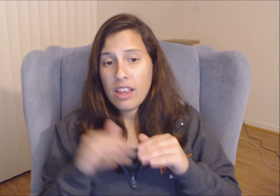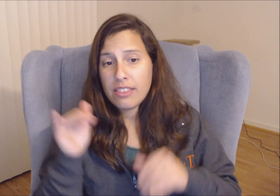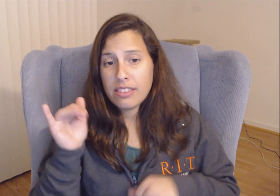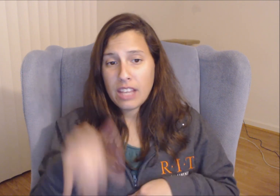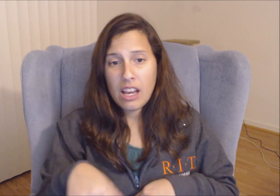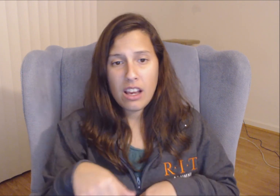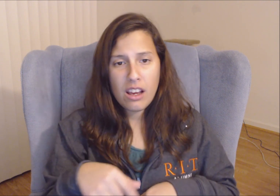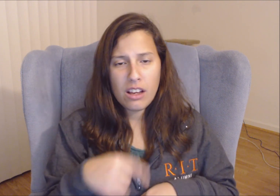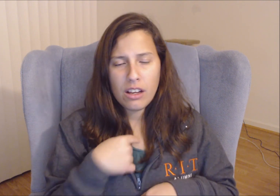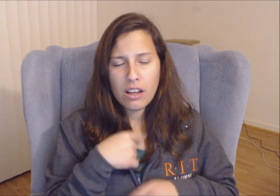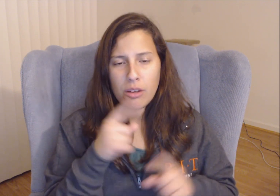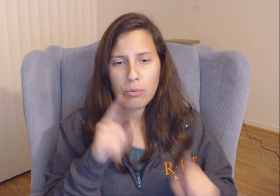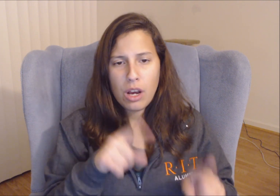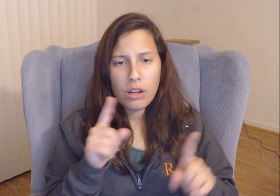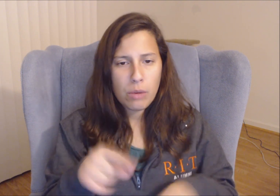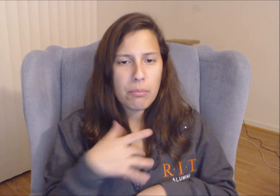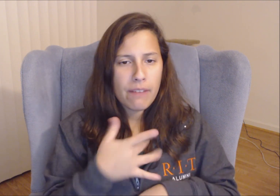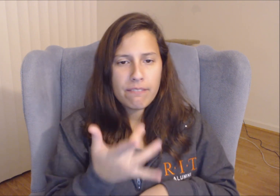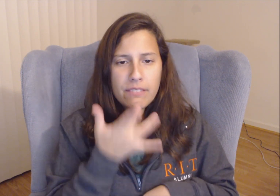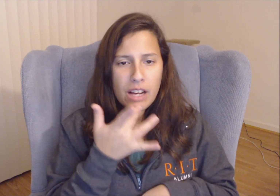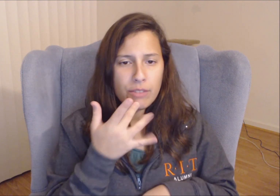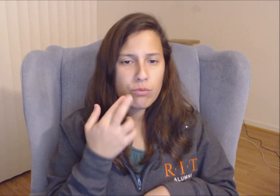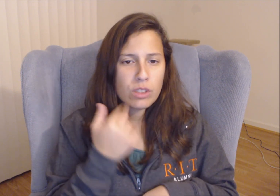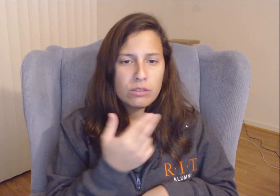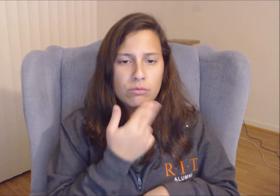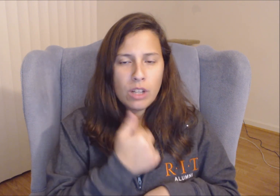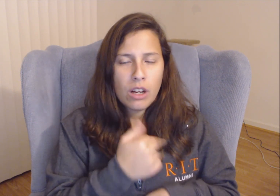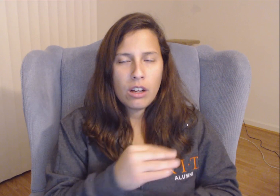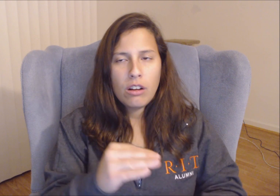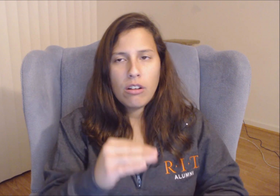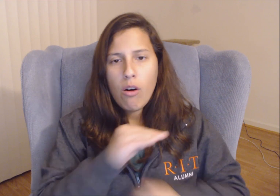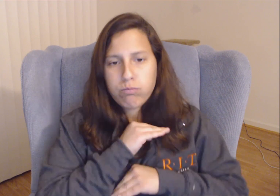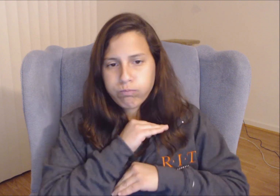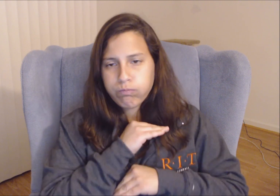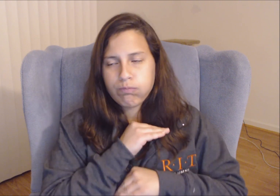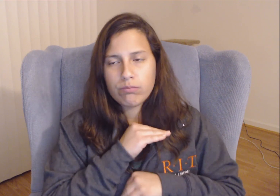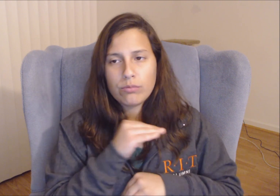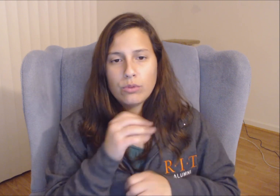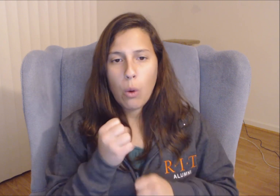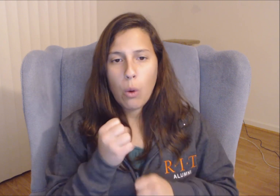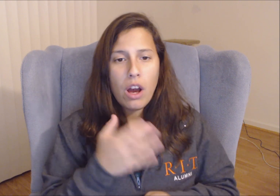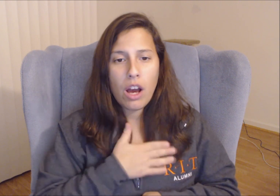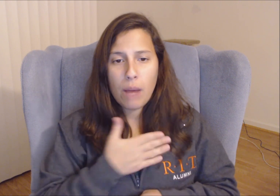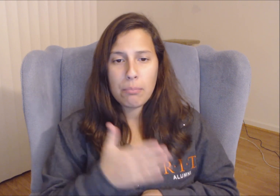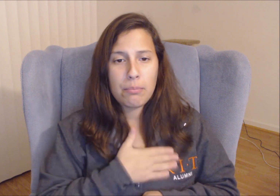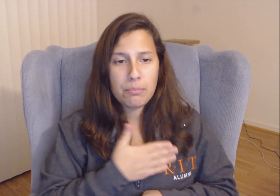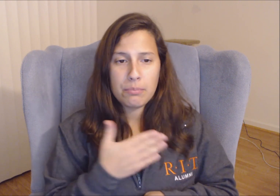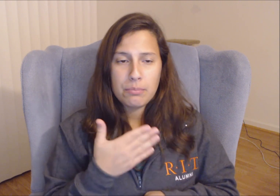Other than this, I went to my favorite restaurant. I am satisfied and so happy.